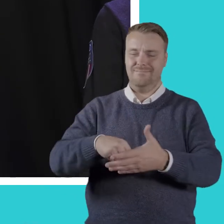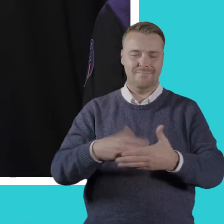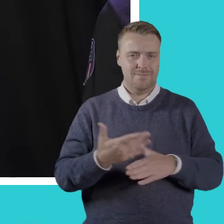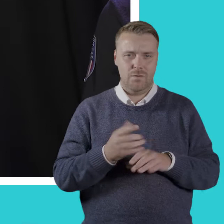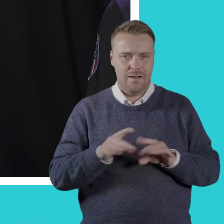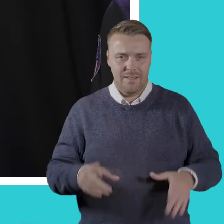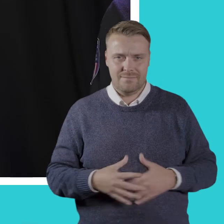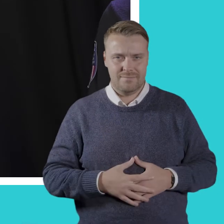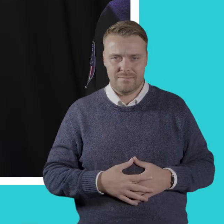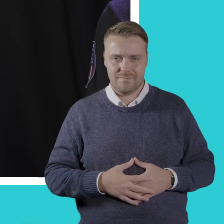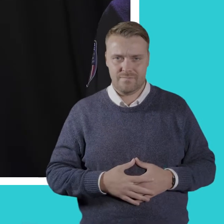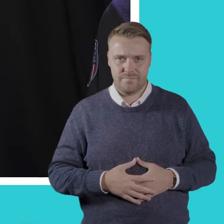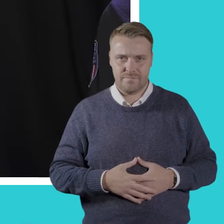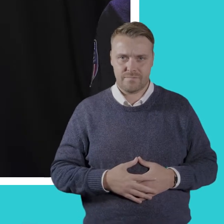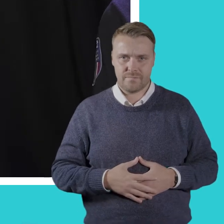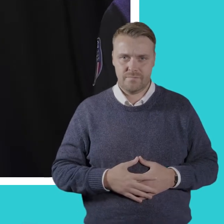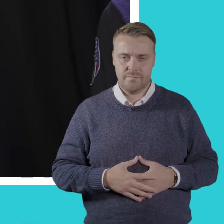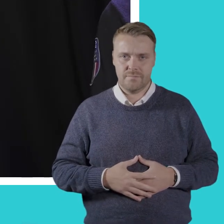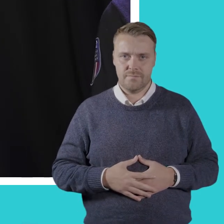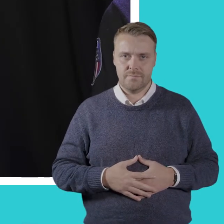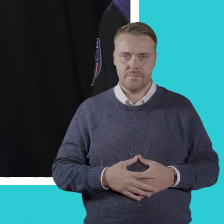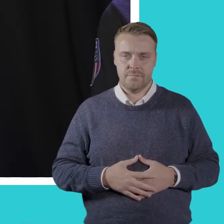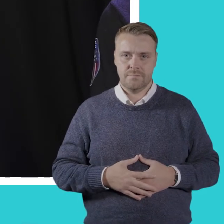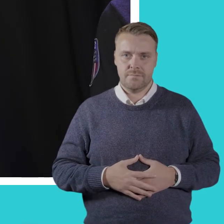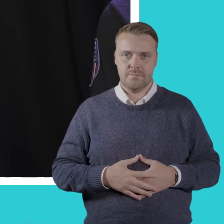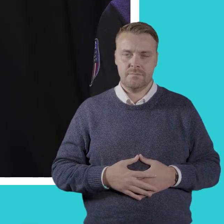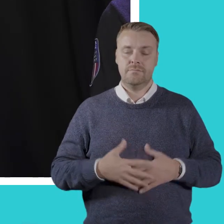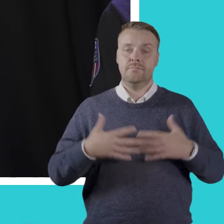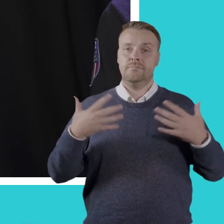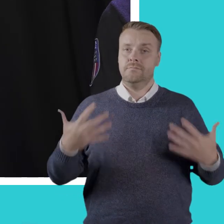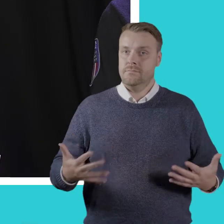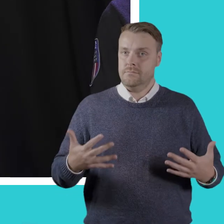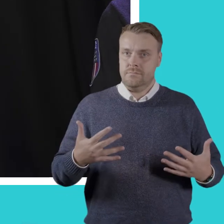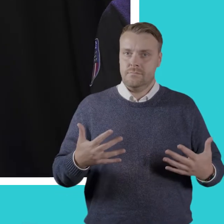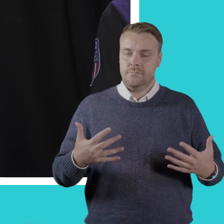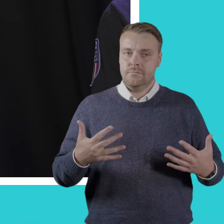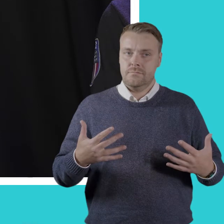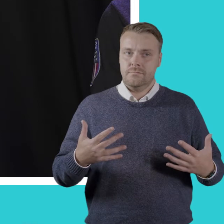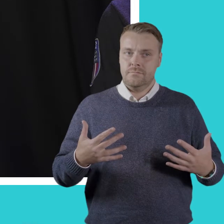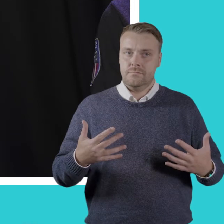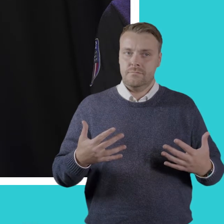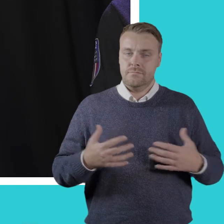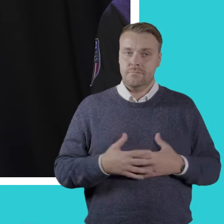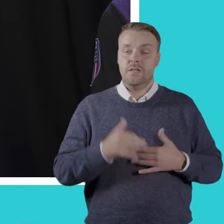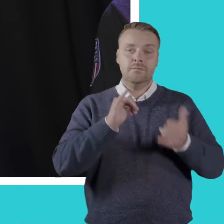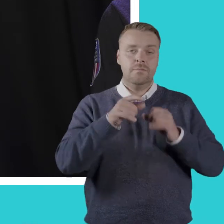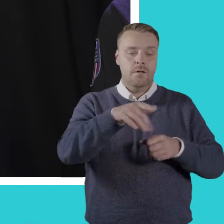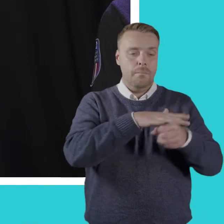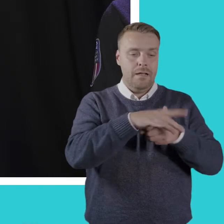But I find the places that can sometimes accept me for who I am and also that I feel most supported